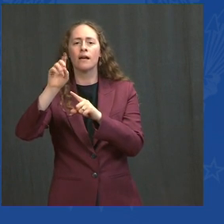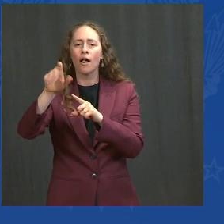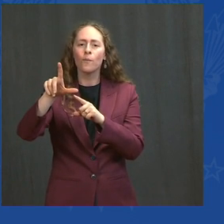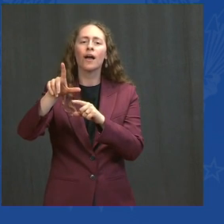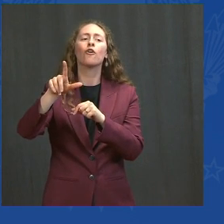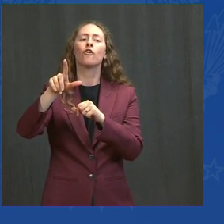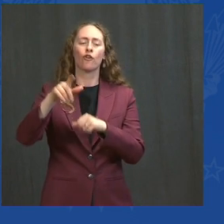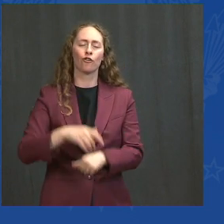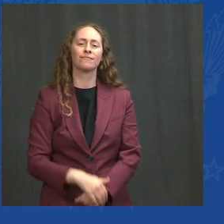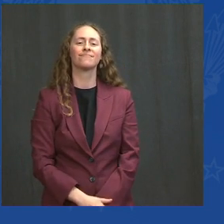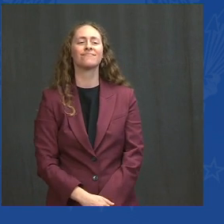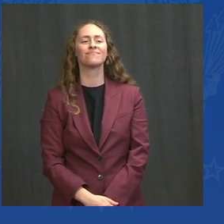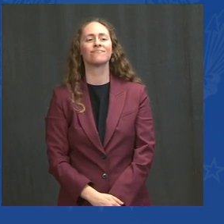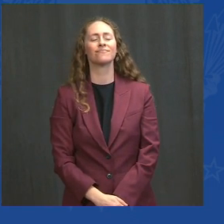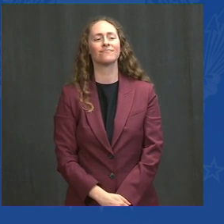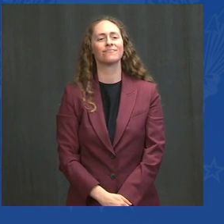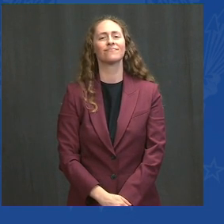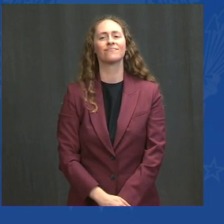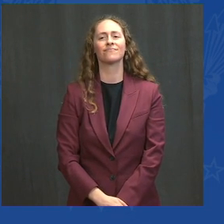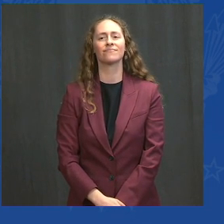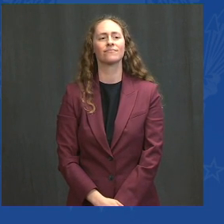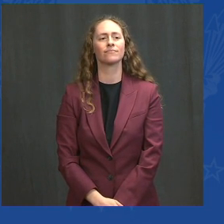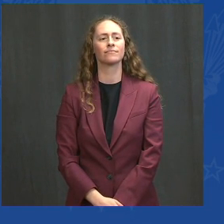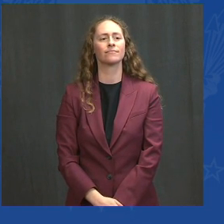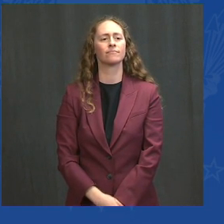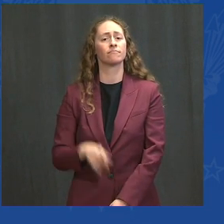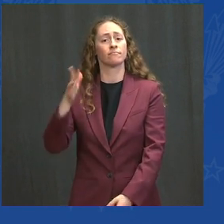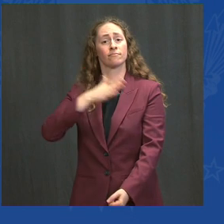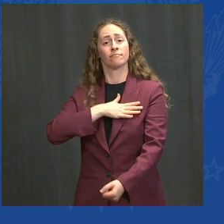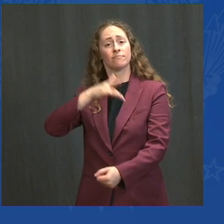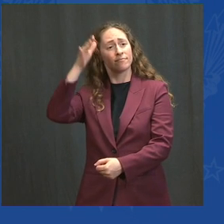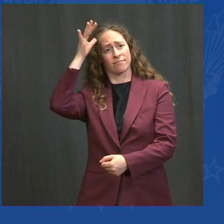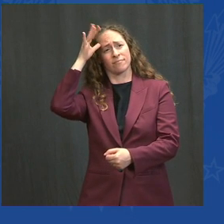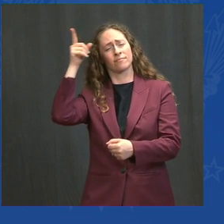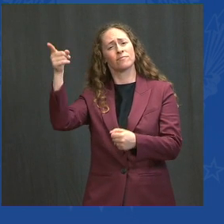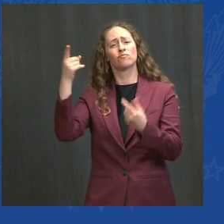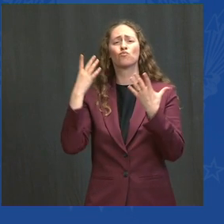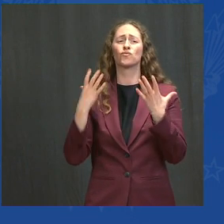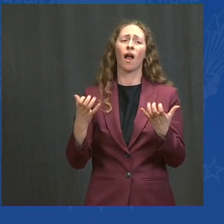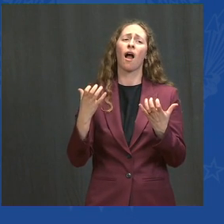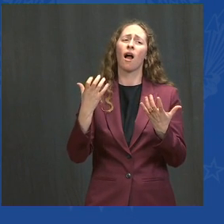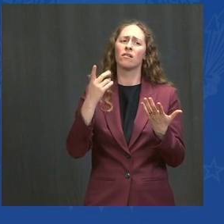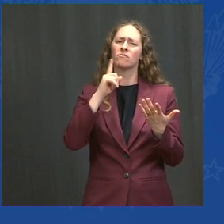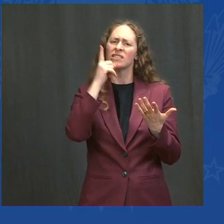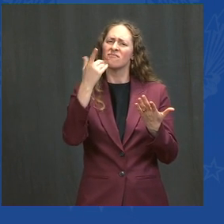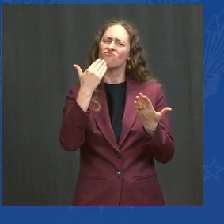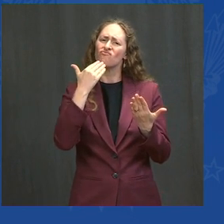All he said was, "All you want, as a middle-class person, is just to have a little bit of breathing room.